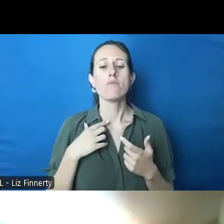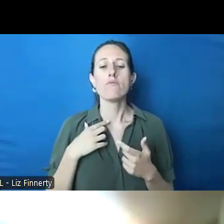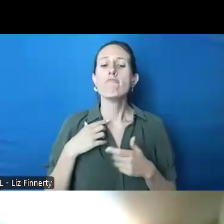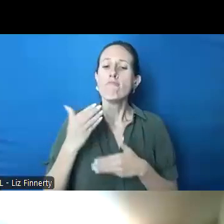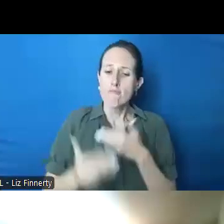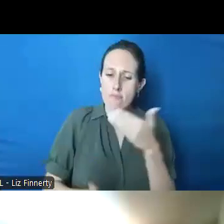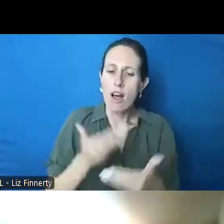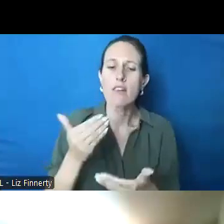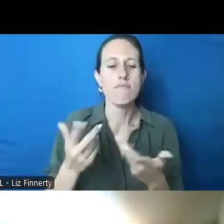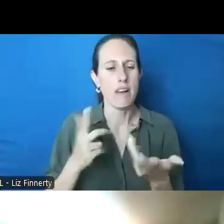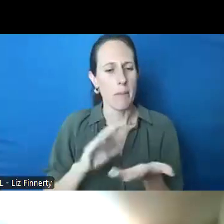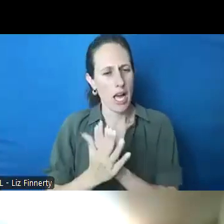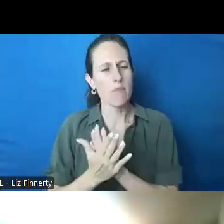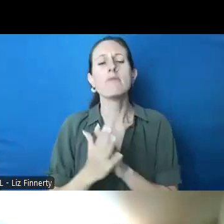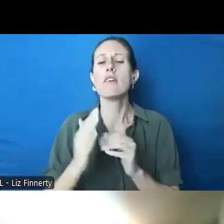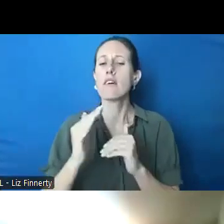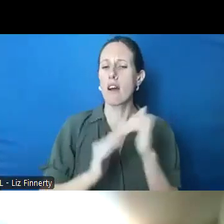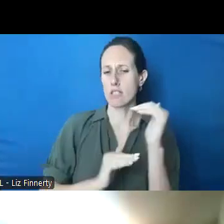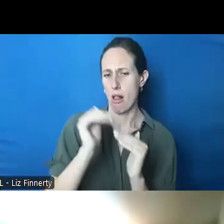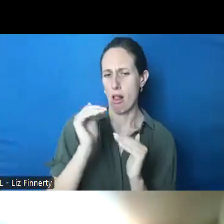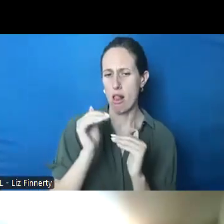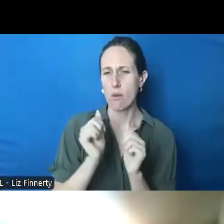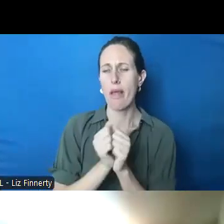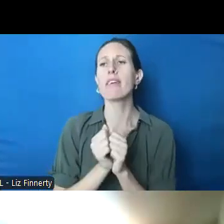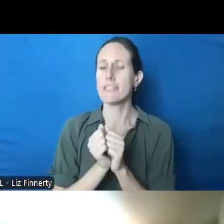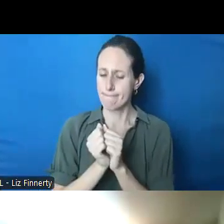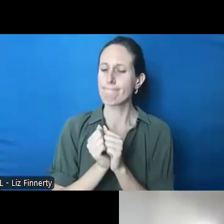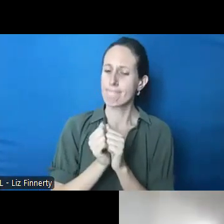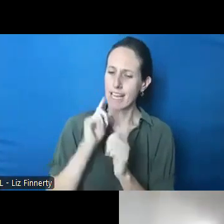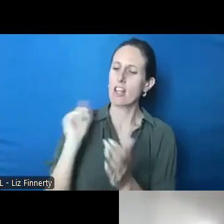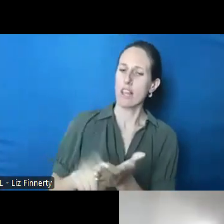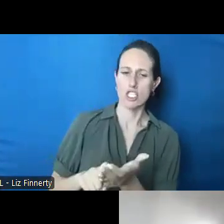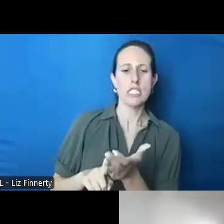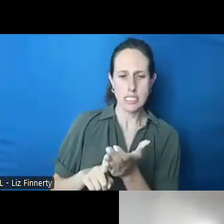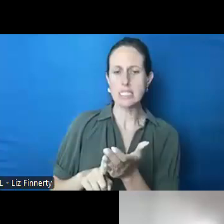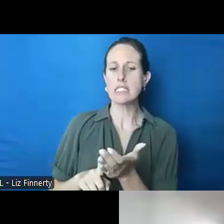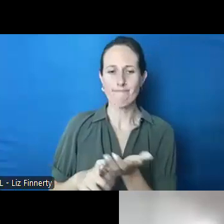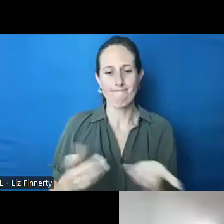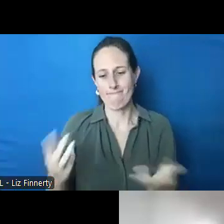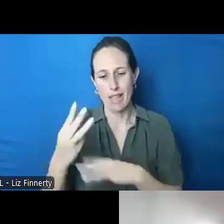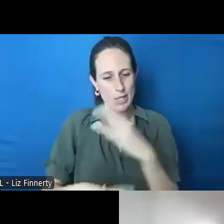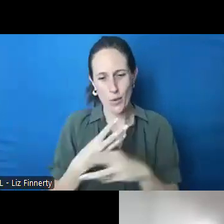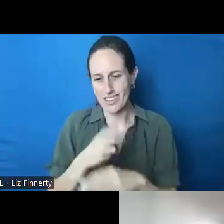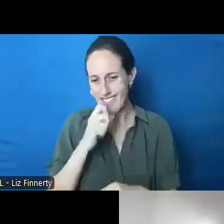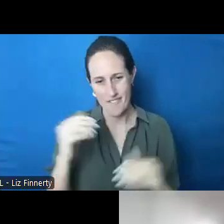more comfortable with navigating the unfairness that comes along with being in a world that's